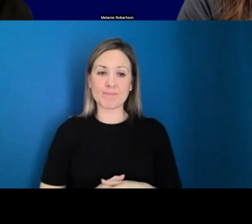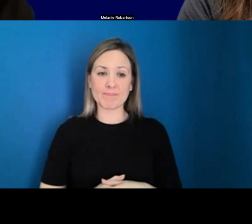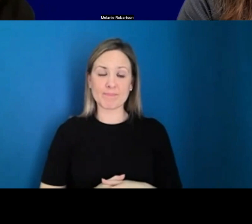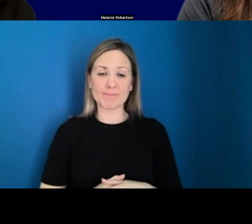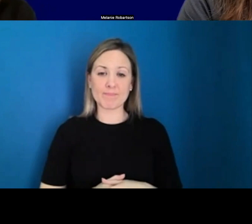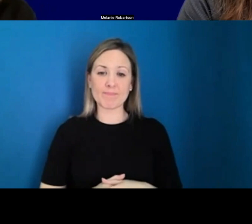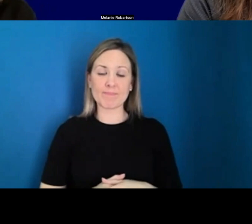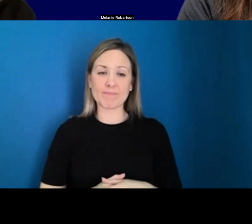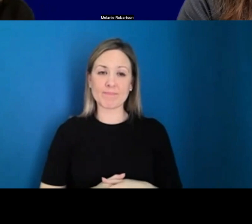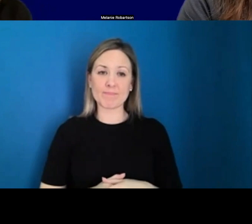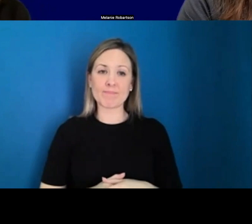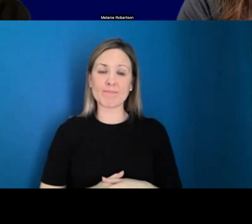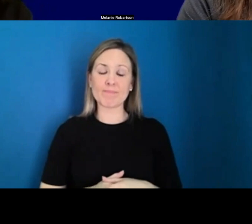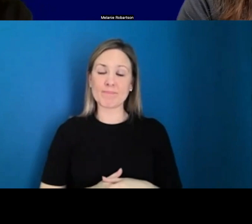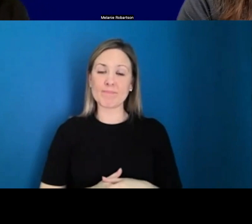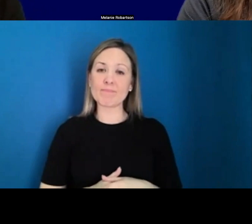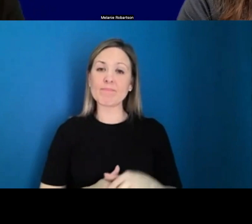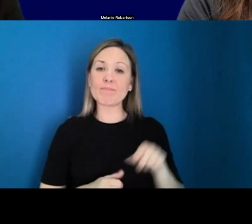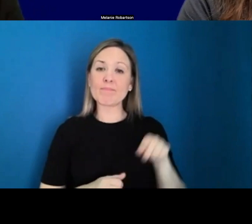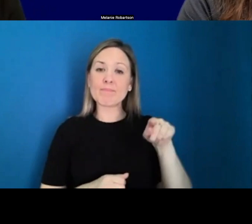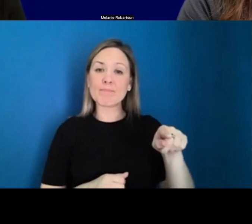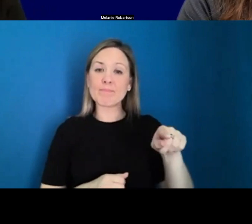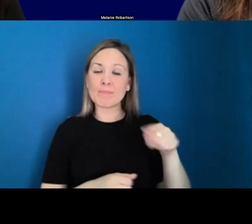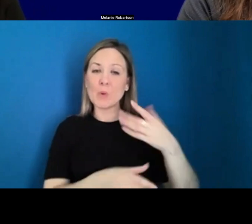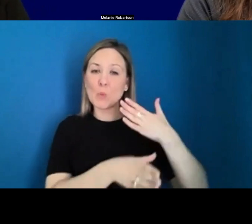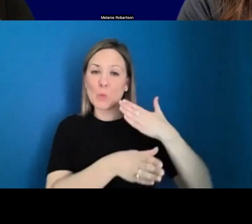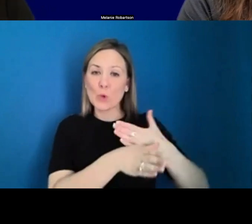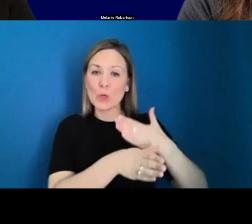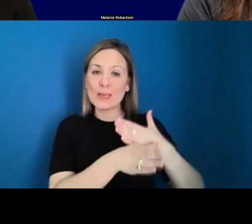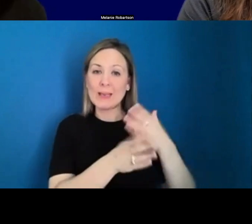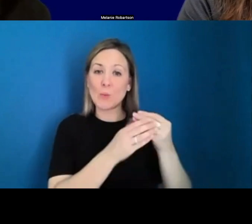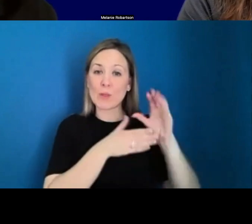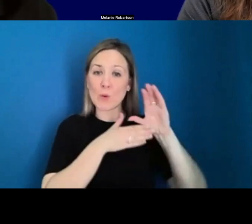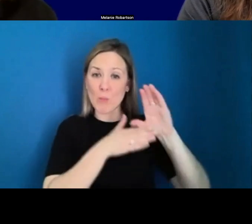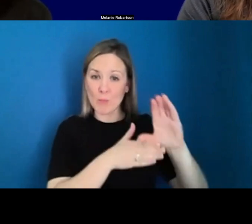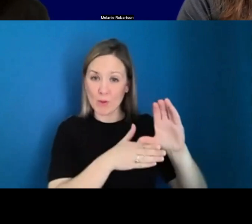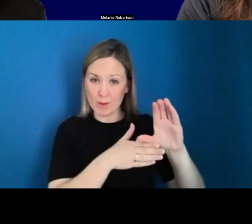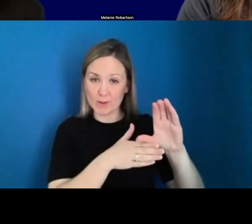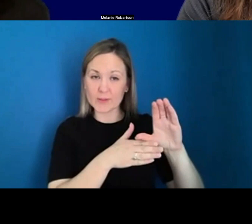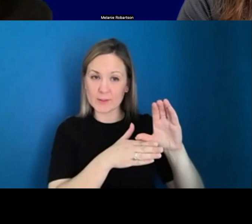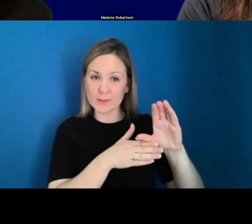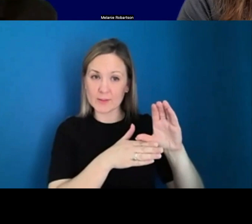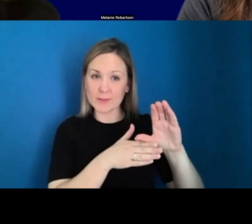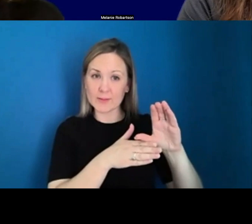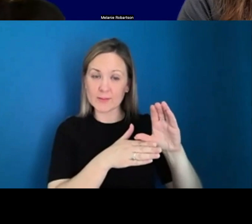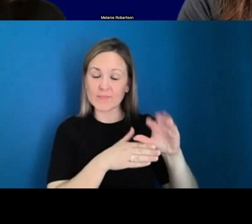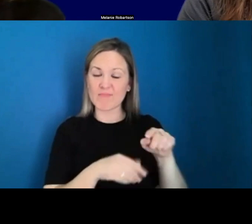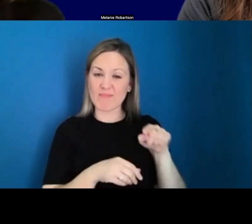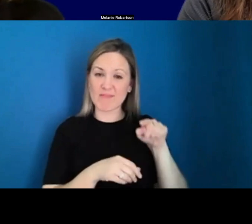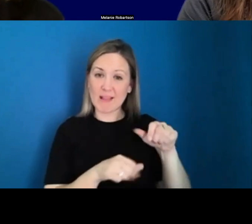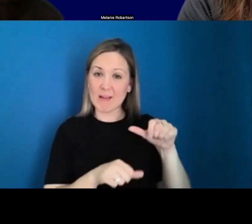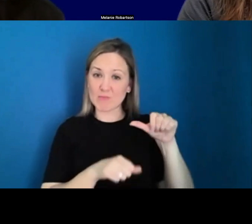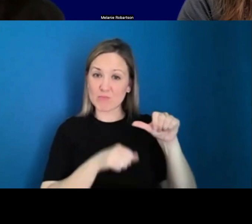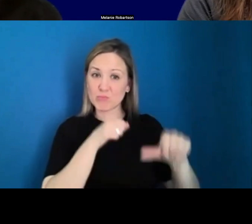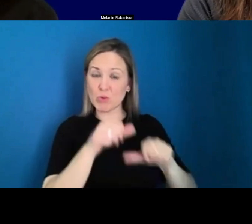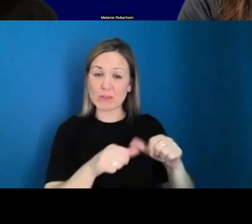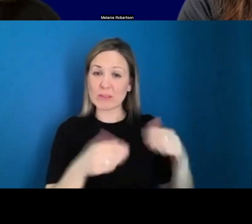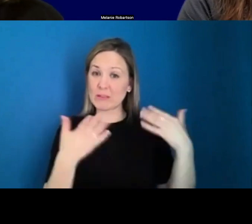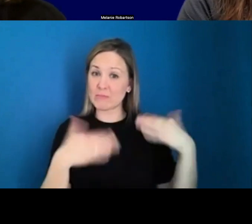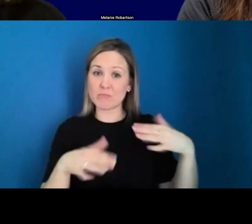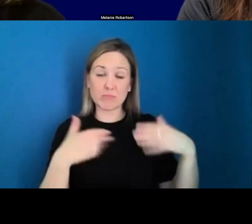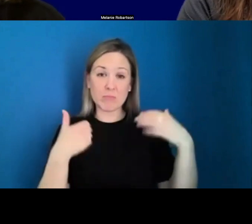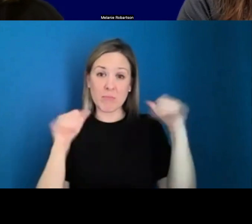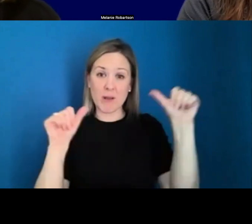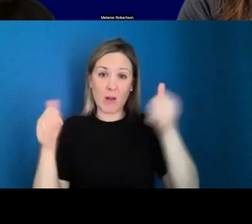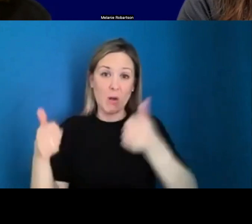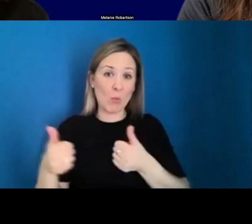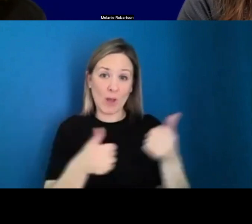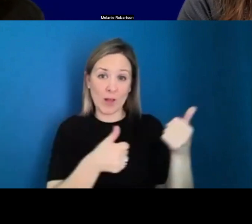they were working with the communication guide, this process worked extremely well, but we're also